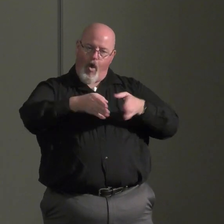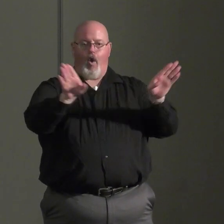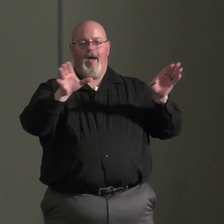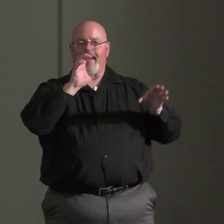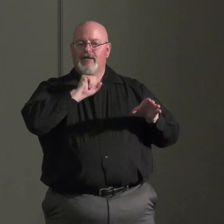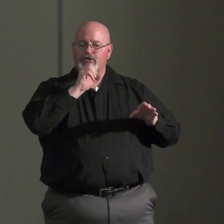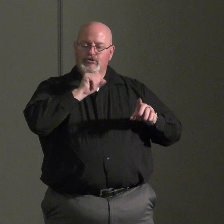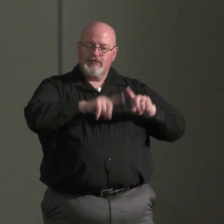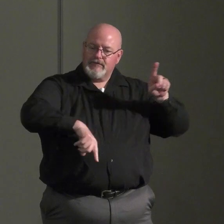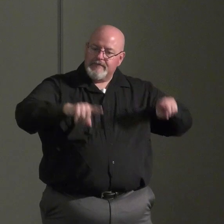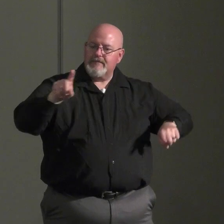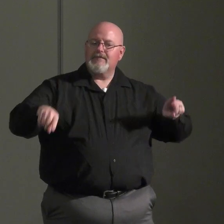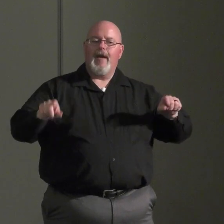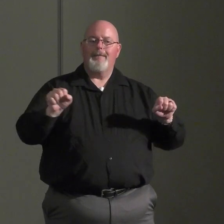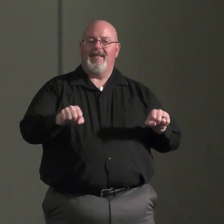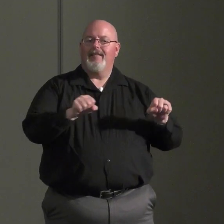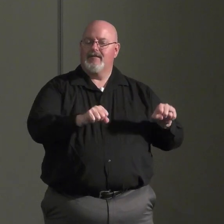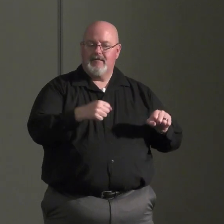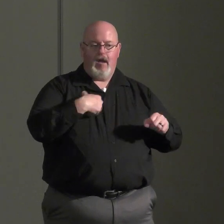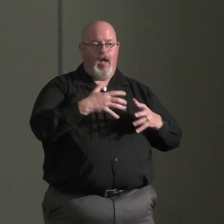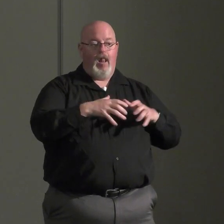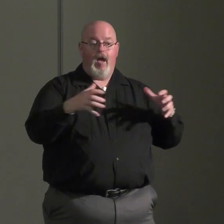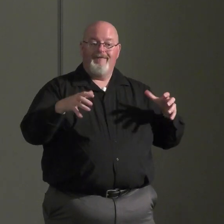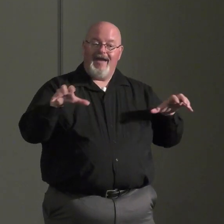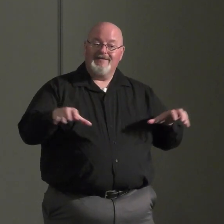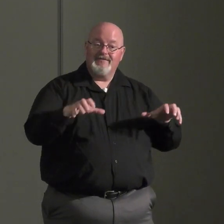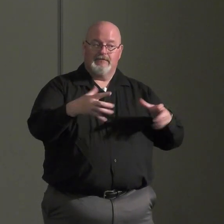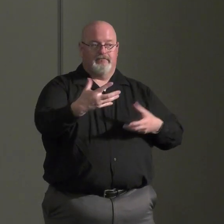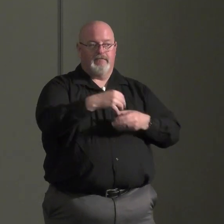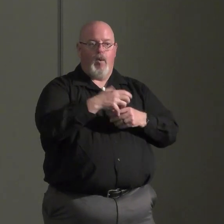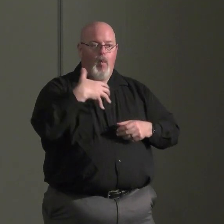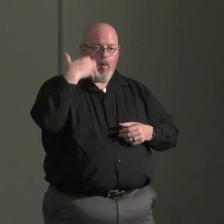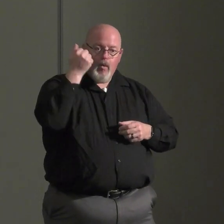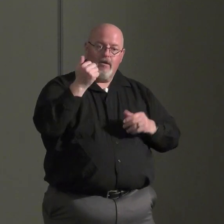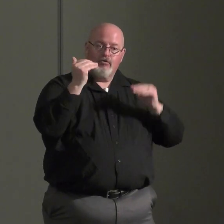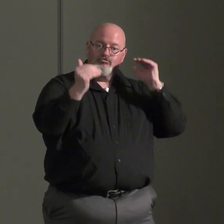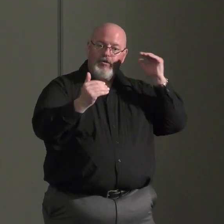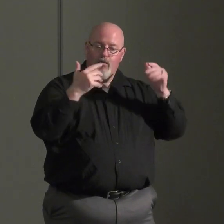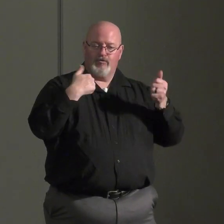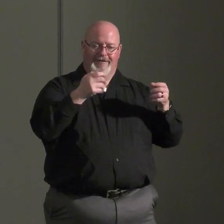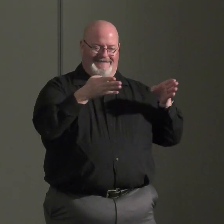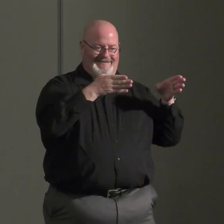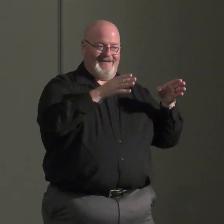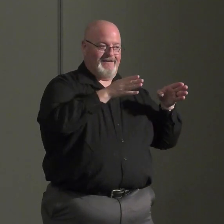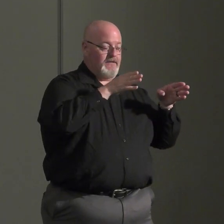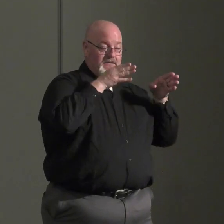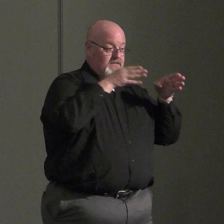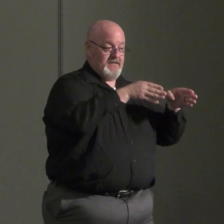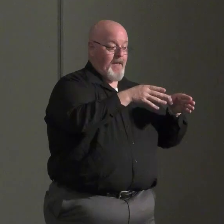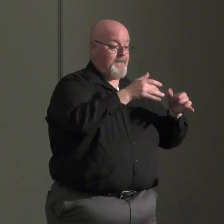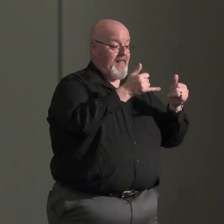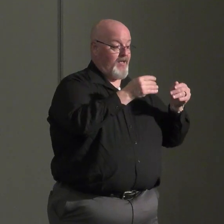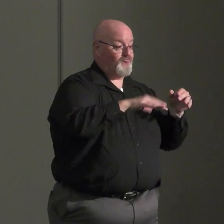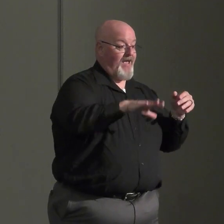abilities we have a lot of activities that invite older adults we shift the optics for little kids